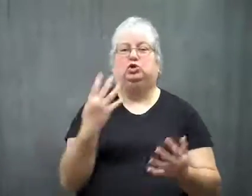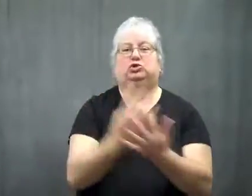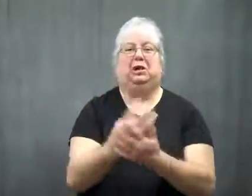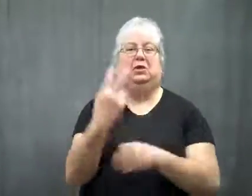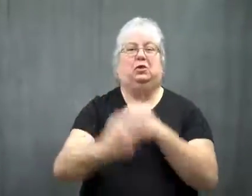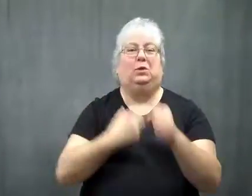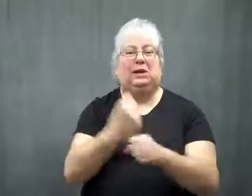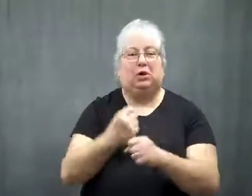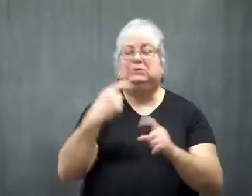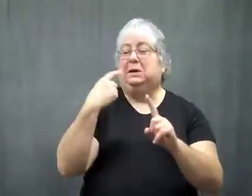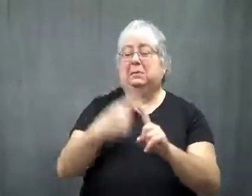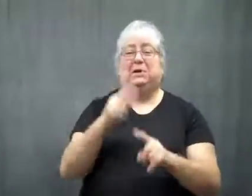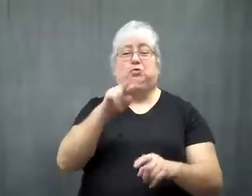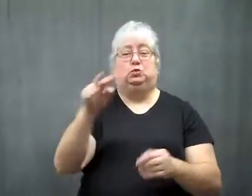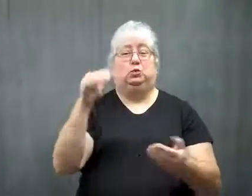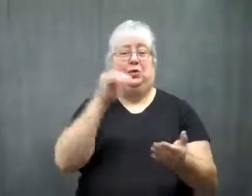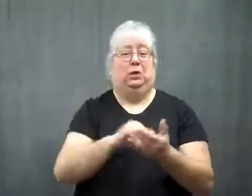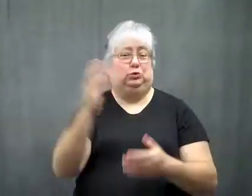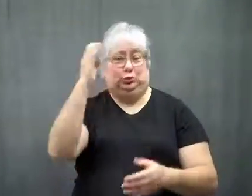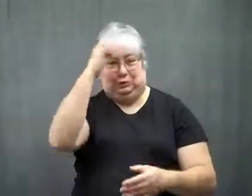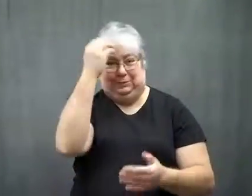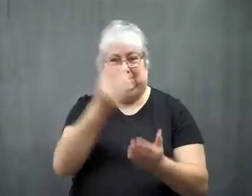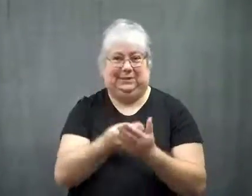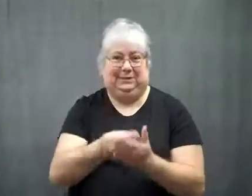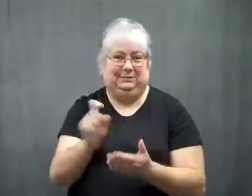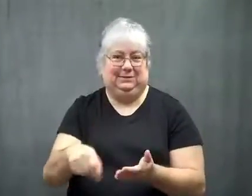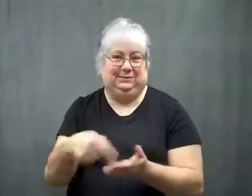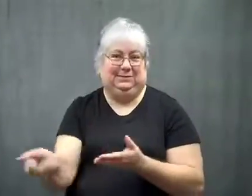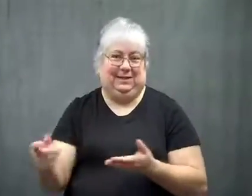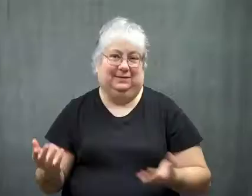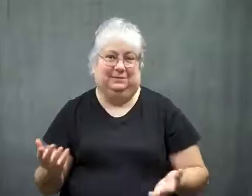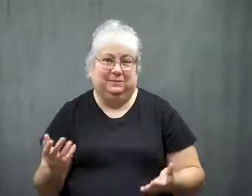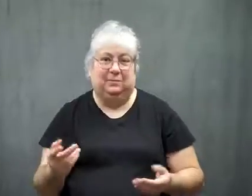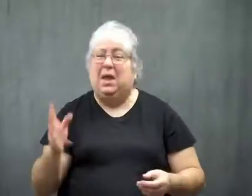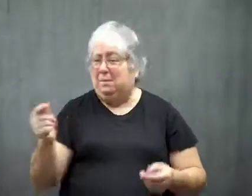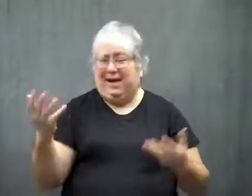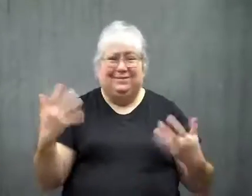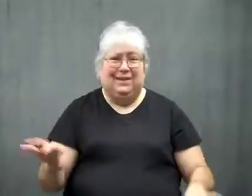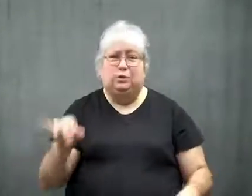and was sentenced to 3 years and fined 22,000 euros.